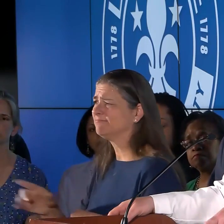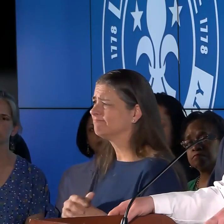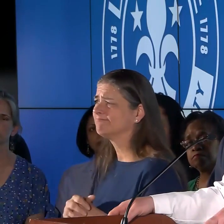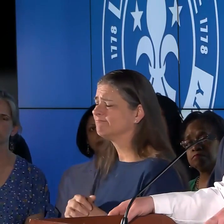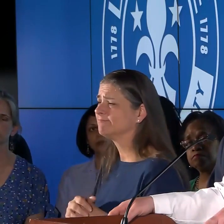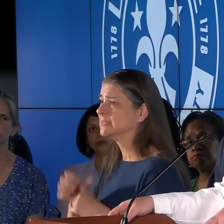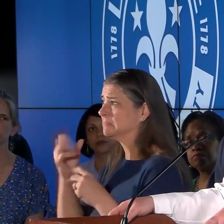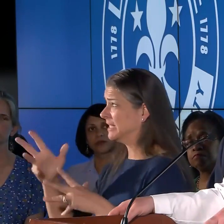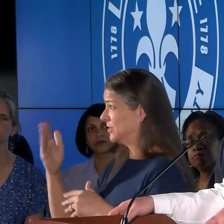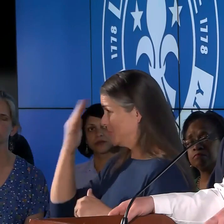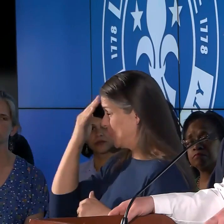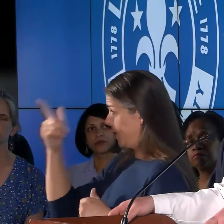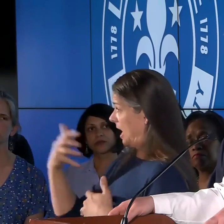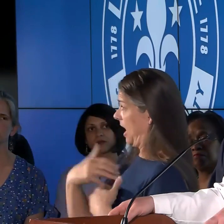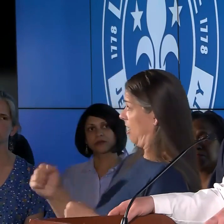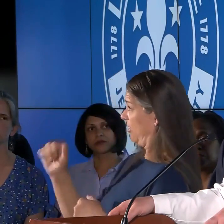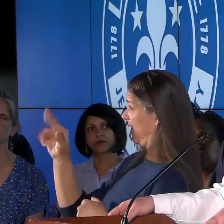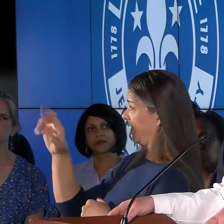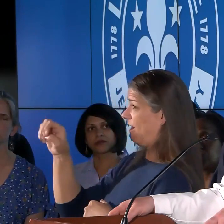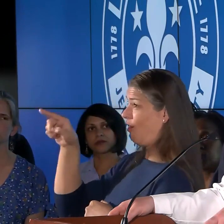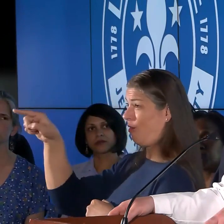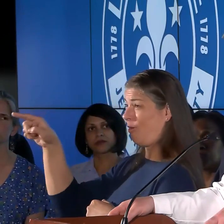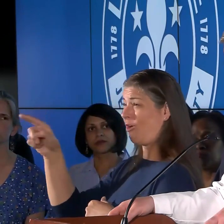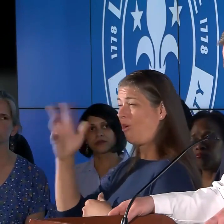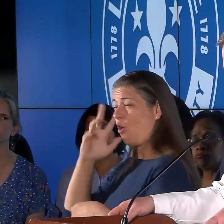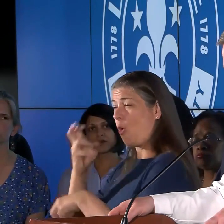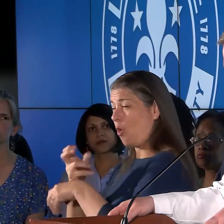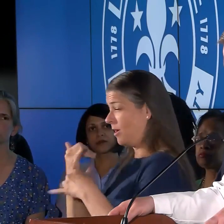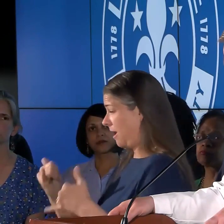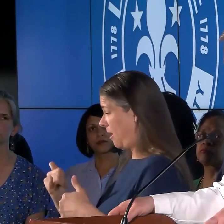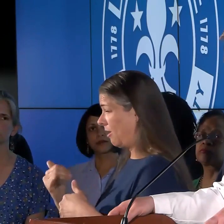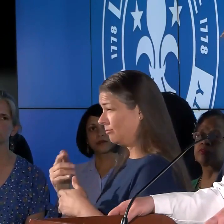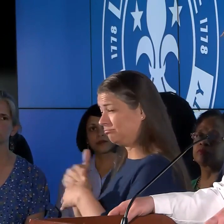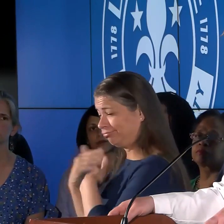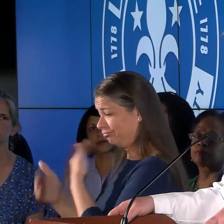industry have been through *** difficult time recently, but they have